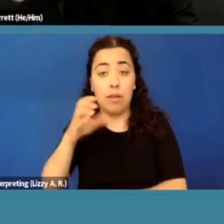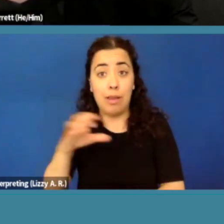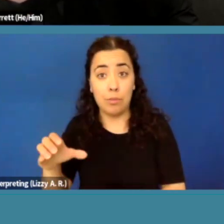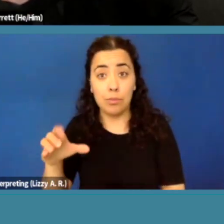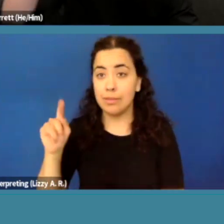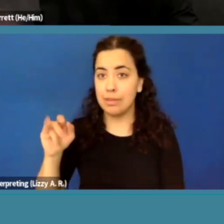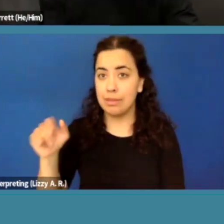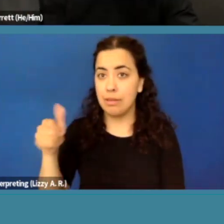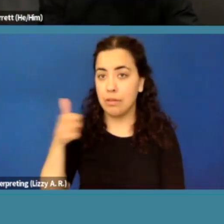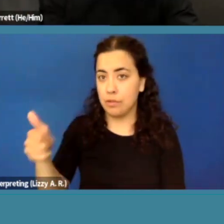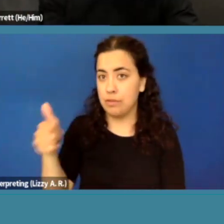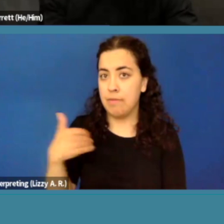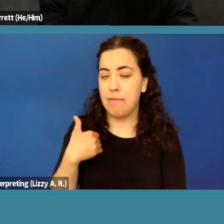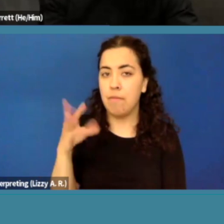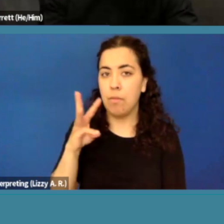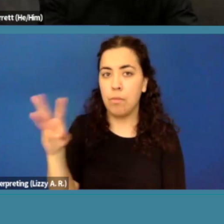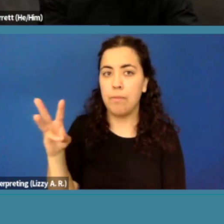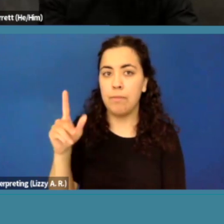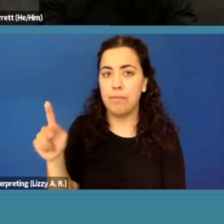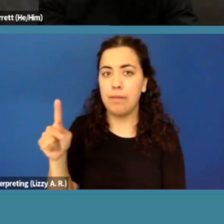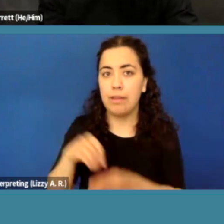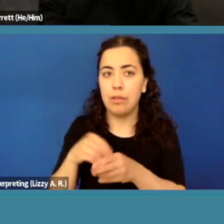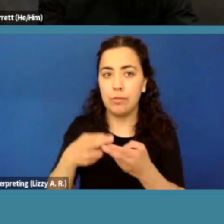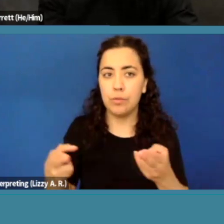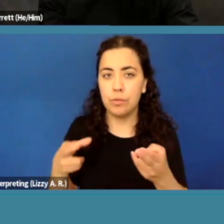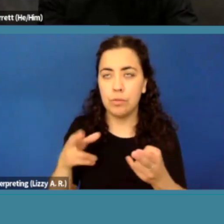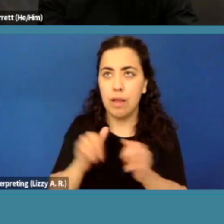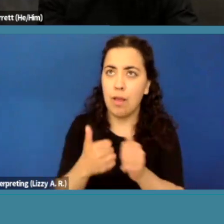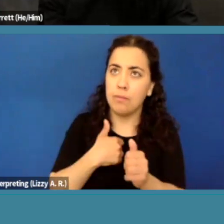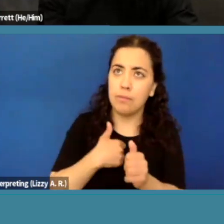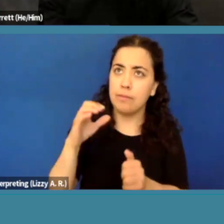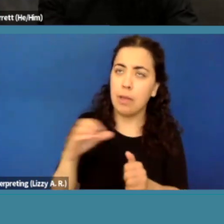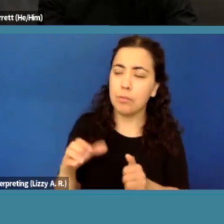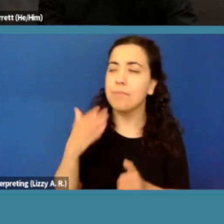our resources that will give you some additional ways of doing your own. Thanks, Tina, for that.